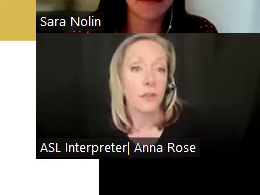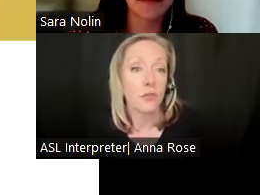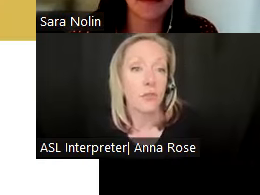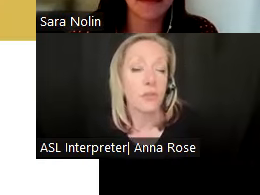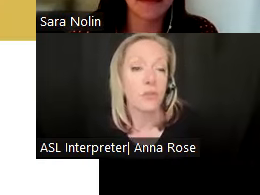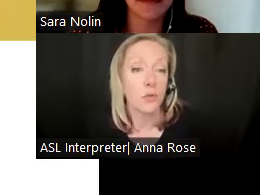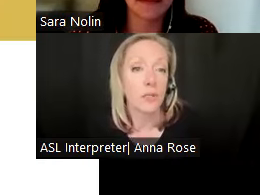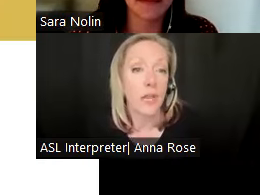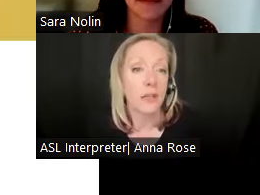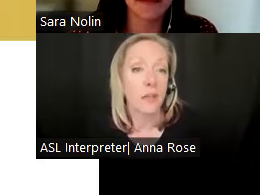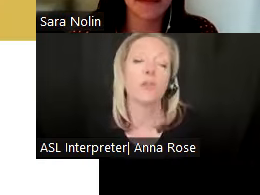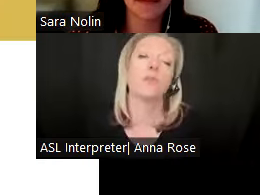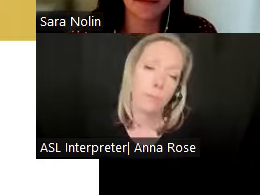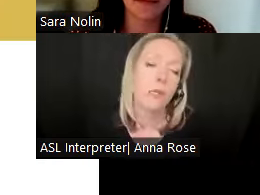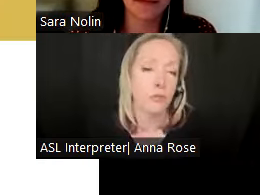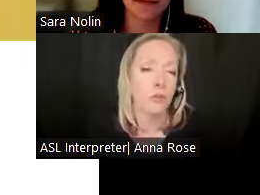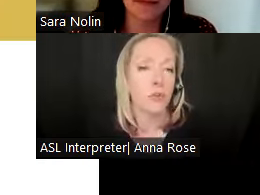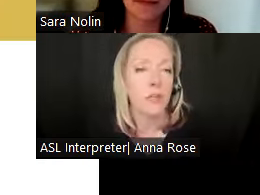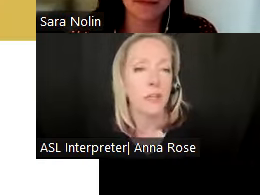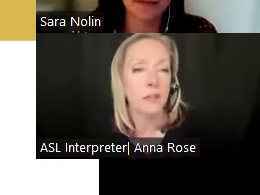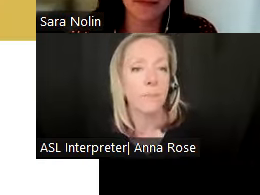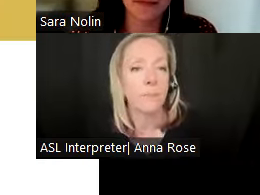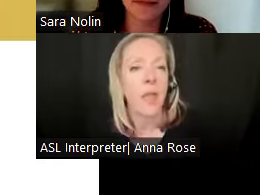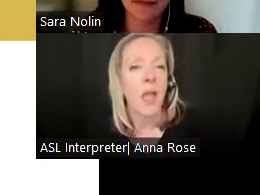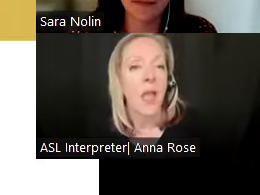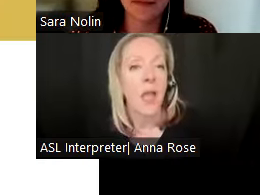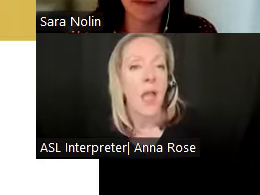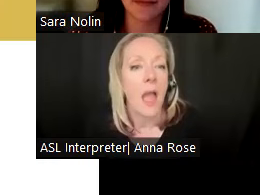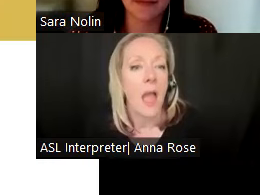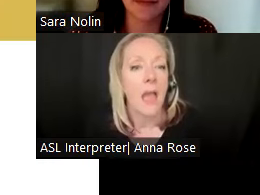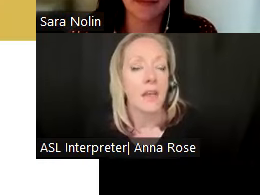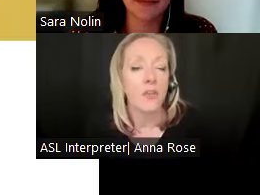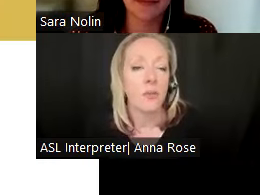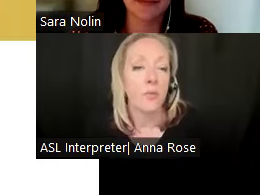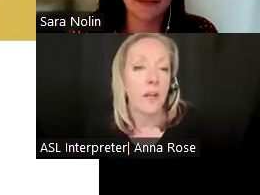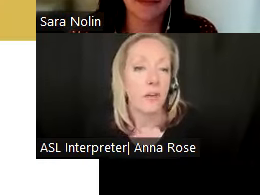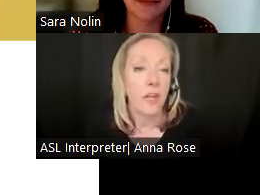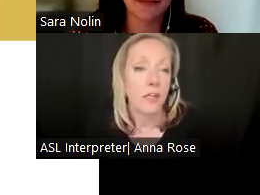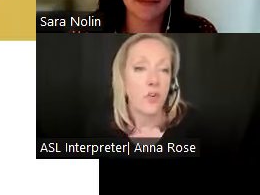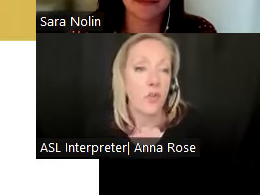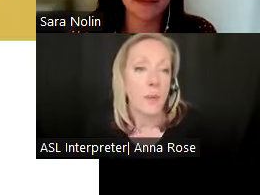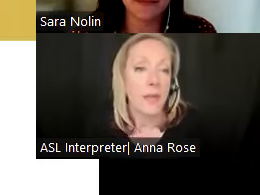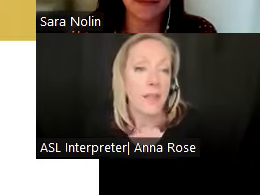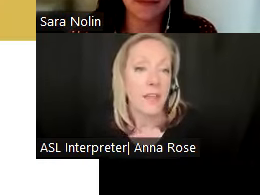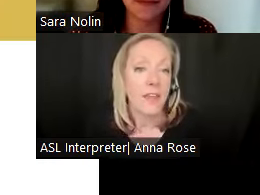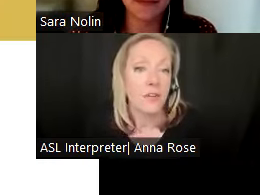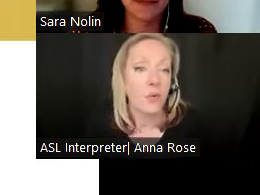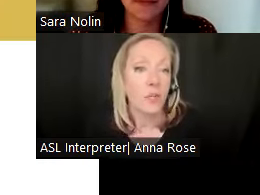students who use ASL or children who use ASL. And another provider has actually told me that they